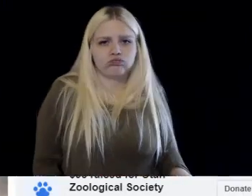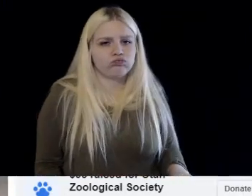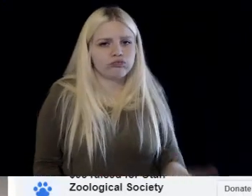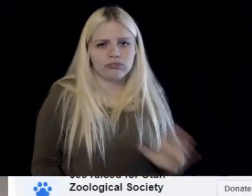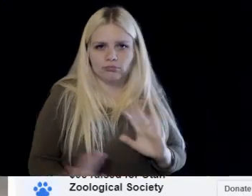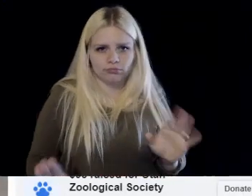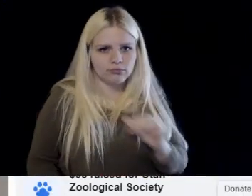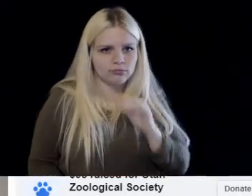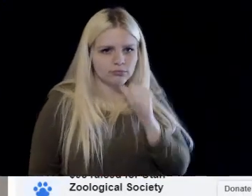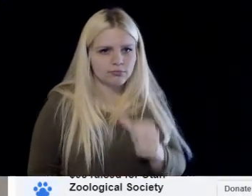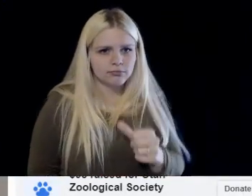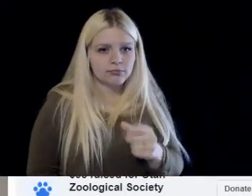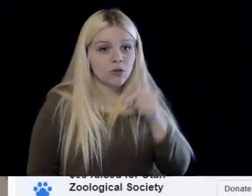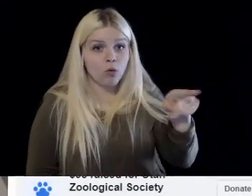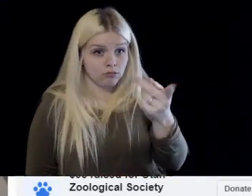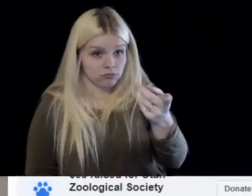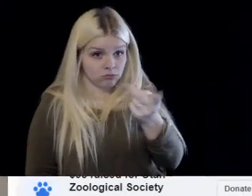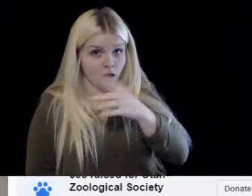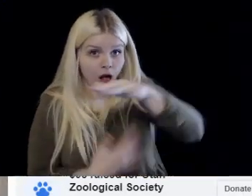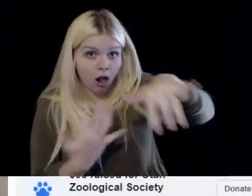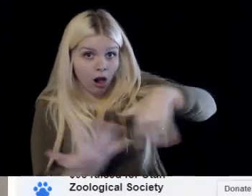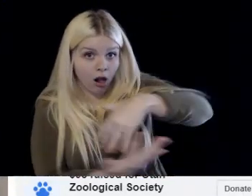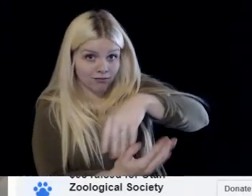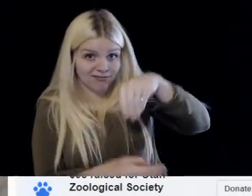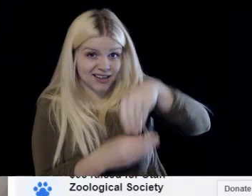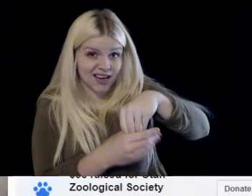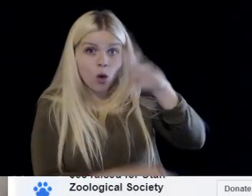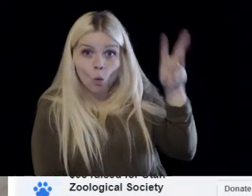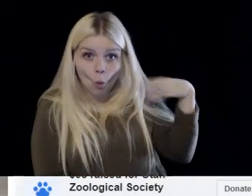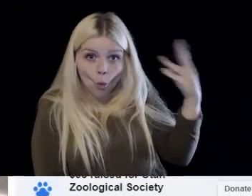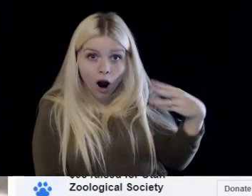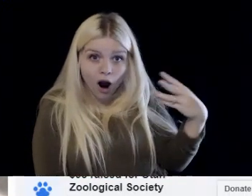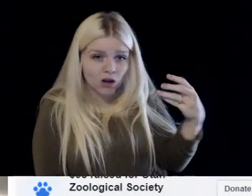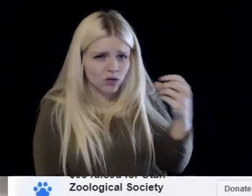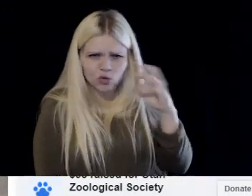in the wild? Or only in the zoo? Michelle: Yes, in the wild, both. So these are